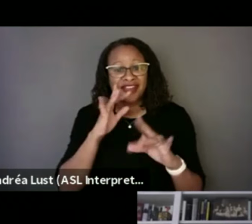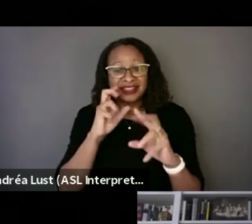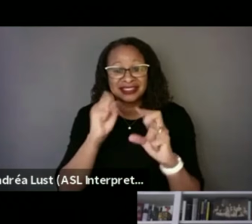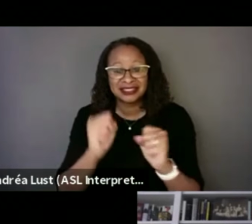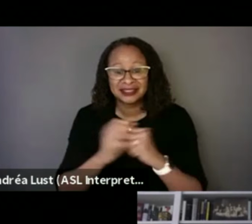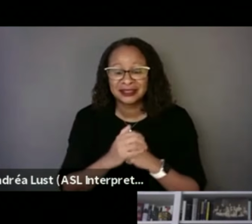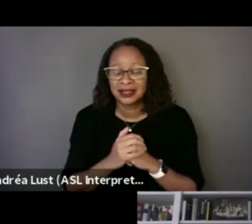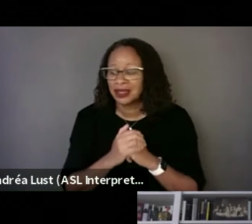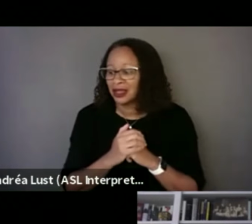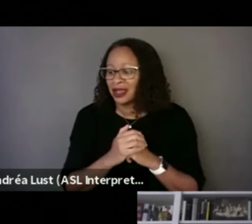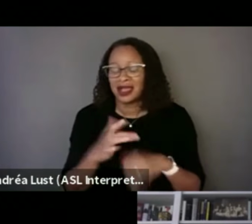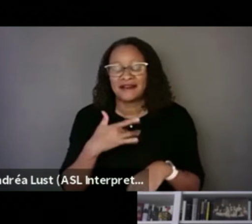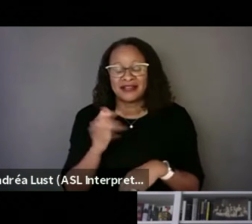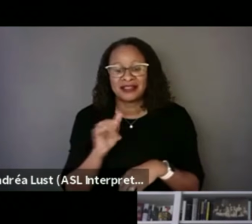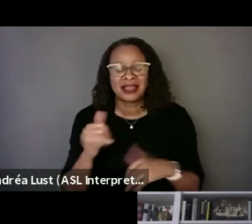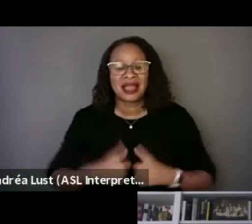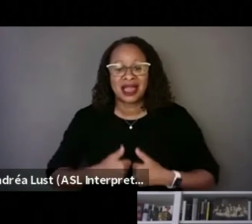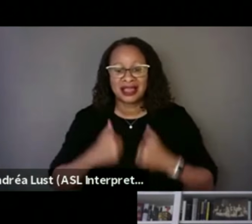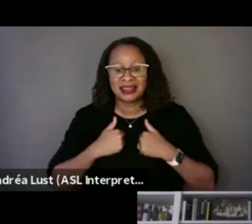I feel like I lived the story more than everybody else.